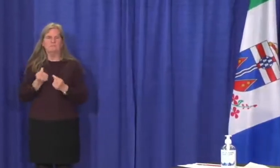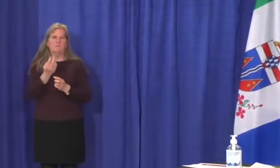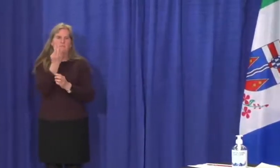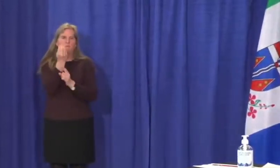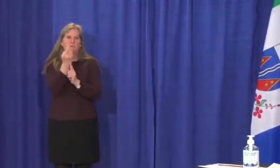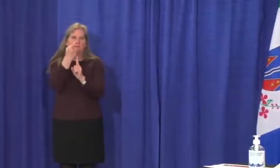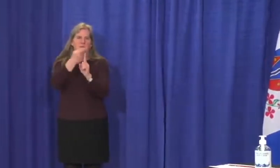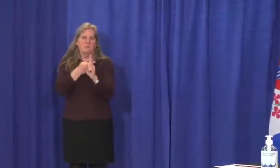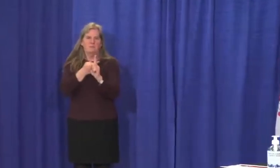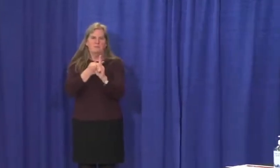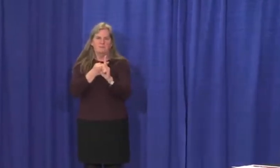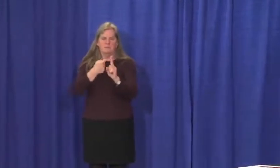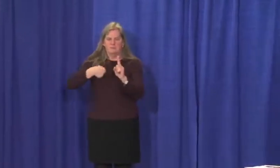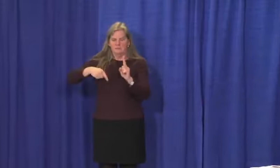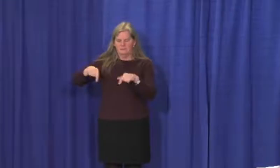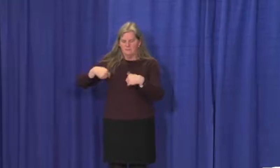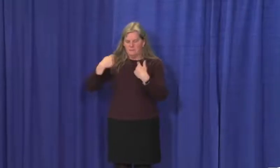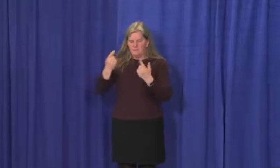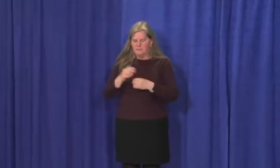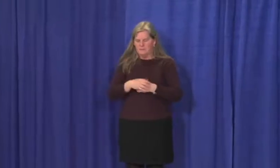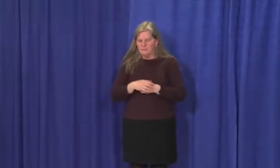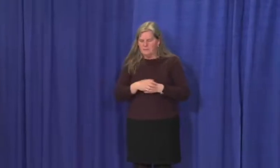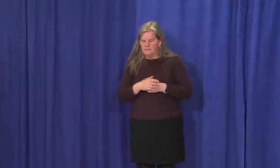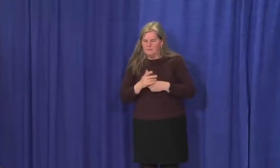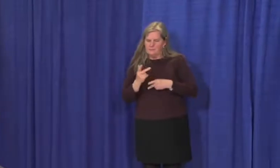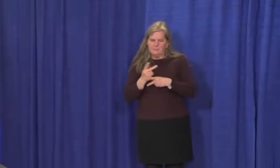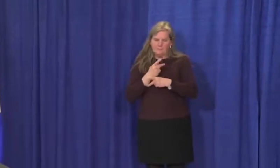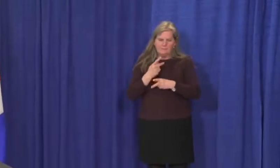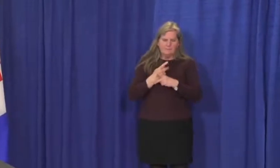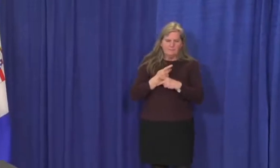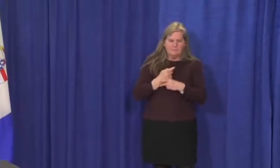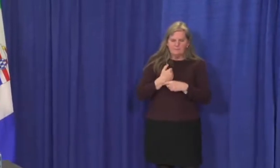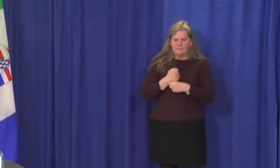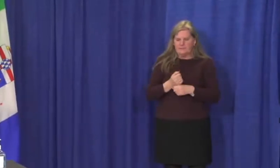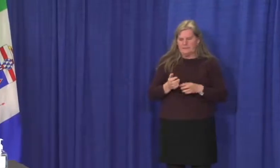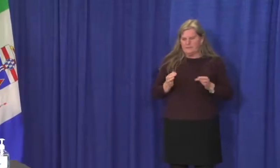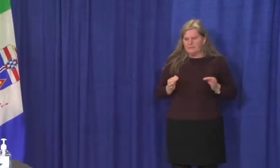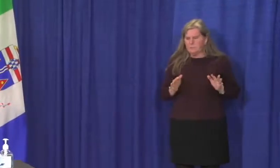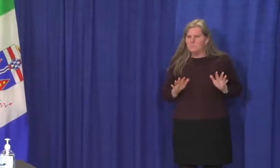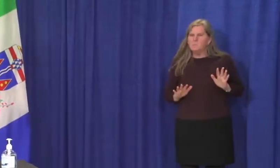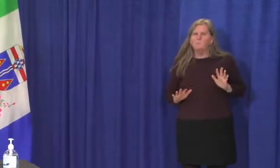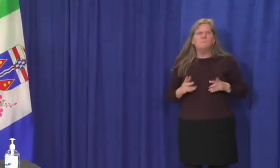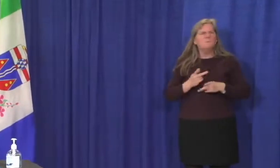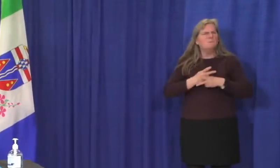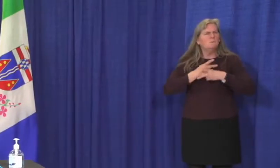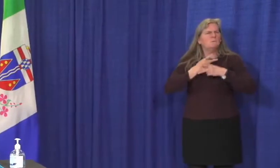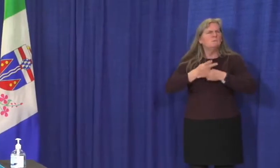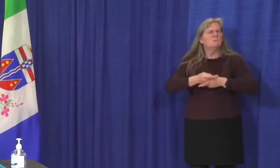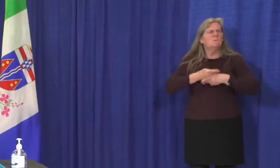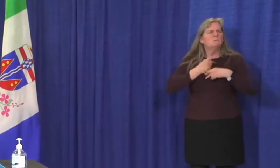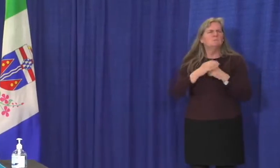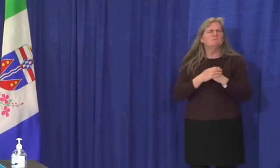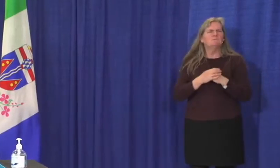14 months we've been very considerate and deliberate and our approach.